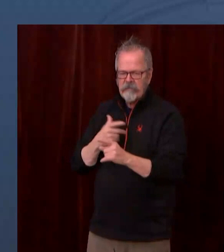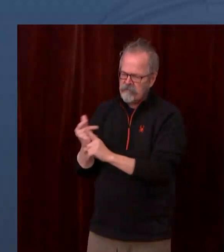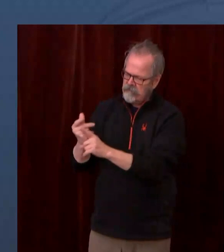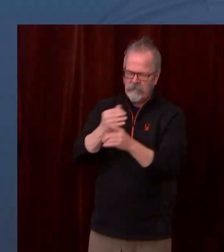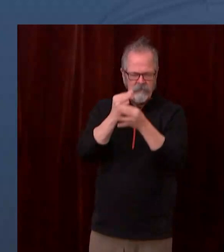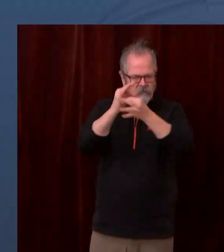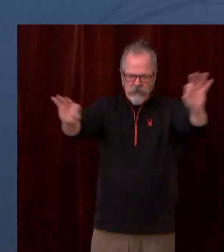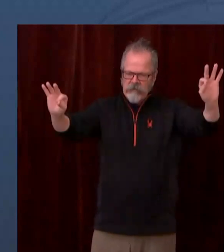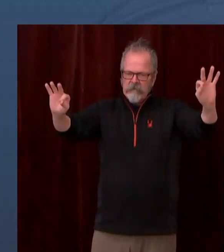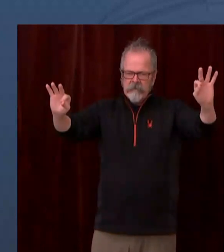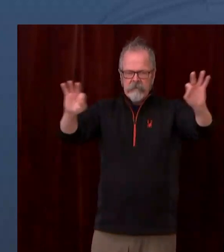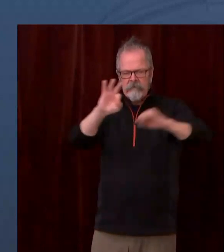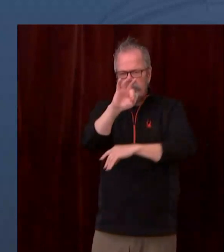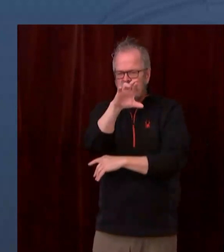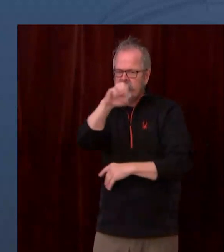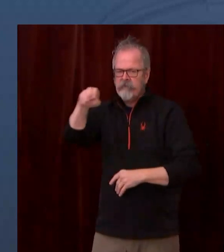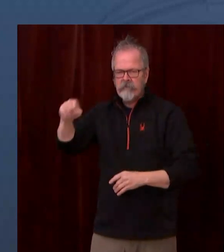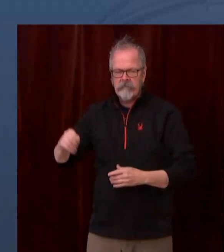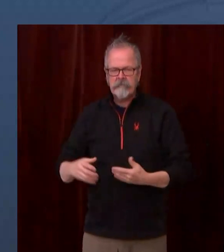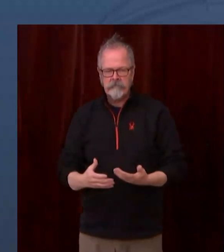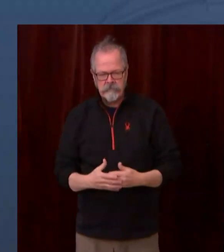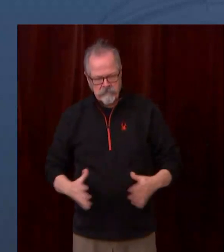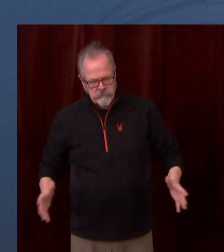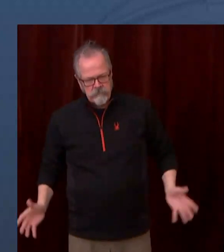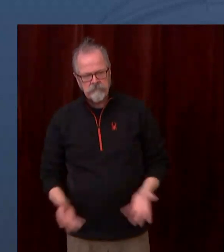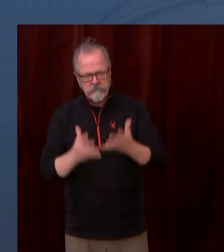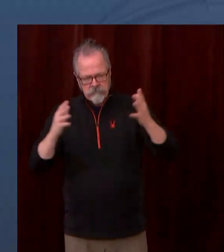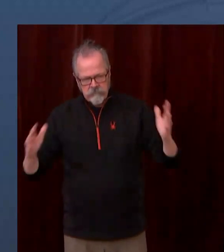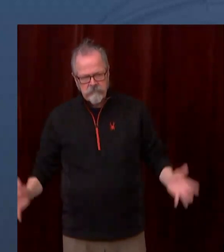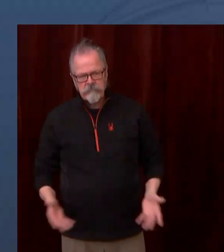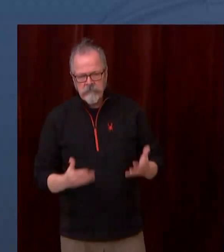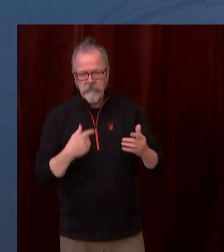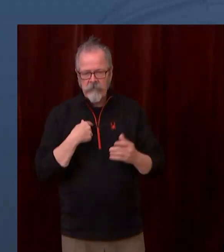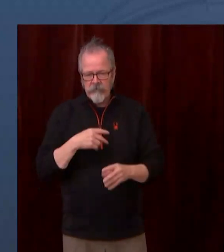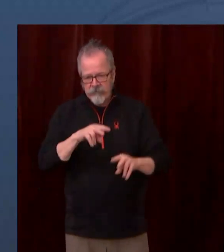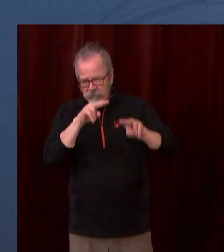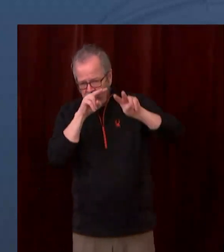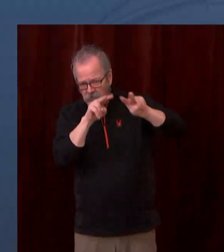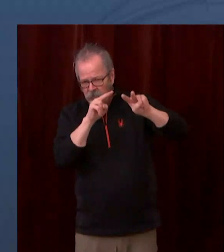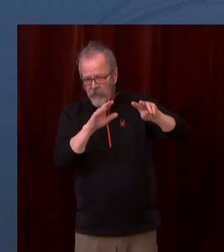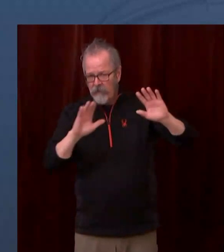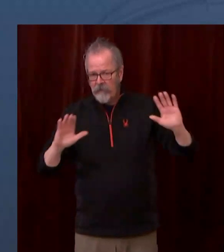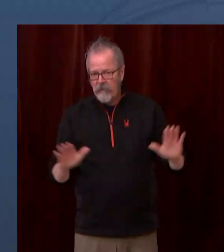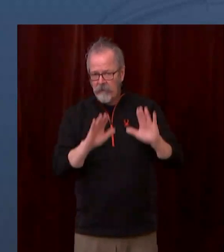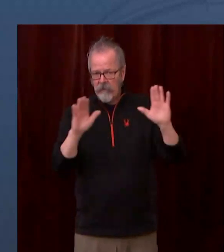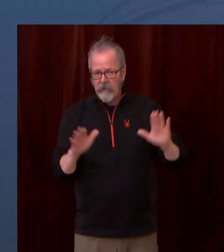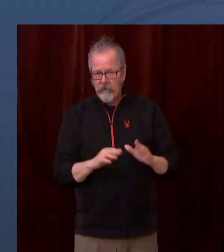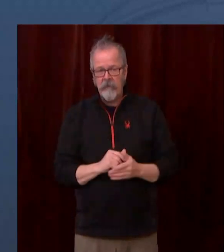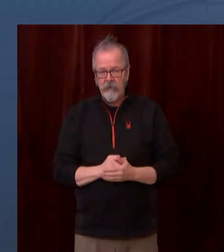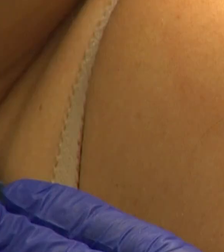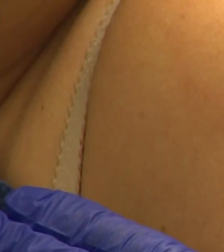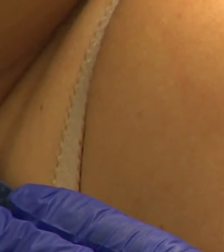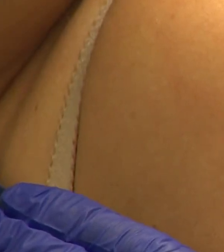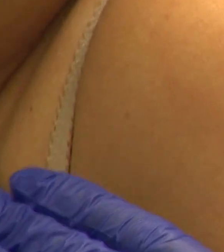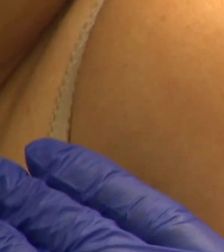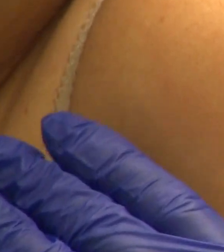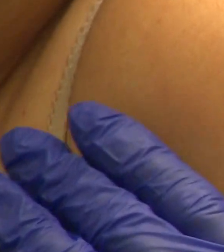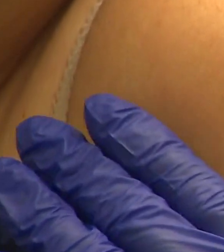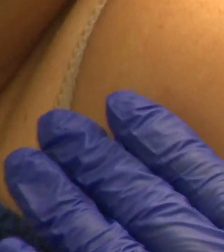WAITING LIST AT VIRGINIAMASON DOG AND THEY'LL REACH OUT TO YOU IF THEY HAVE WAITING LIST AT VIRGINIAMASON DOG AND THEY'LL REACH OUT TO YOU IF THEY HAVE SPACE. DOG AND THEY'LL REACH OUT TO YOU IF THEY HAVE SPACE. DOG AND THEY'LL REACH OUT TO YOU IF THEY HAVE SPACE. REALLY DOG AND THEY'LL REACH OUT TO YOU IF THEY HAVE SPACE. REALLY EXCITED DOG AND THEY'LL REACH OUT TO YOU IF THEY HAVE SPACE. REALLY EXCITED ABOUT DOG AND THEY'LL REACH OUT TO YOU IF THEY HAVE SPACE. REALLY EXCITED ABOUT THE YOU IF THEY HAVE SPACE. REALLY EXCITED ABOUT THE YOU IF THEY HAVE SPACE. REALLY EXCITED ABOUT THE OPPORTUNITY YOU IF THEY HAVE SPACE. REALLY EXCITED ABOUT THE OPPORTUNITY LOOKING YOU IF THEY HAVE SPACE. REALLY EXCITED ABOUT THE OPPORTUNITY LOOKING FORWARD YOU IF THEY HAVE SPACE. REALLY EXCITED ABOUT THE OPPORTUNITY LOOKING FORWARD THE REALLY EXCITED ABOUT THE OPPORTUNITY LOOKING FORWARD THE REALLY EXCITED ABOUT THE OPPORTUNITY LOOKING FORWARD THE PEOPLE REALLY EXCITED ABOUT THE OPPORTUNITY LOOKING FORWARD THE PEOPLE WHO REALLY EXCITED ABOUT THE OPPORTUNITY LOOKING FORWARD THE PEOPLE WHO WORK REALLY EXCITED ABOUT THE OPPORTUNITY LOOKING FORWARD THE PEOPLE WHO WORK ON REALLY EXCITED ABOUT THE OPPORTUNITY LOOKING FORWARD THE PEOPLE WHO WORK ON AND REALLY EXCITED ABOUT THE OPPORTUNITY LOOKING FORWARD THE PEOPLE WHO WORK ON AND WAITING OPPORTUNITY LOOKING FORWARD THE PEOPLE WHO WORK ON AND WAITING OPPORTUNITY LOOKING FORWARD THE PEOPLE WHO WORK ON AND WAITING FOR